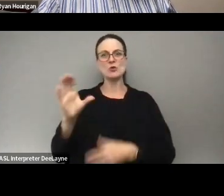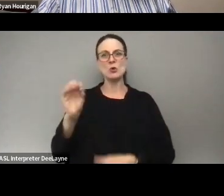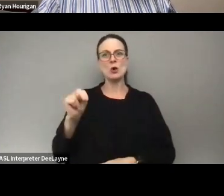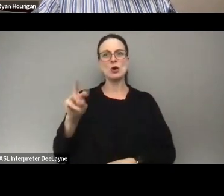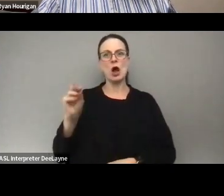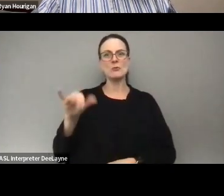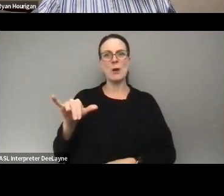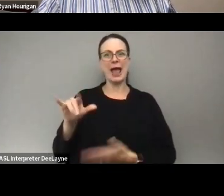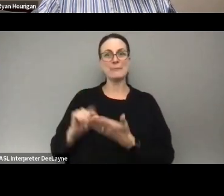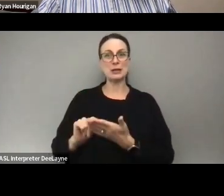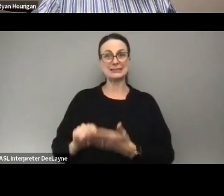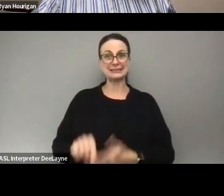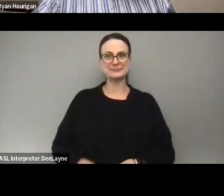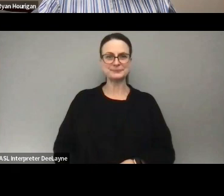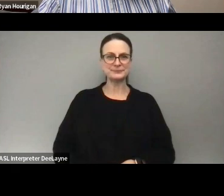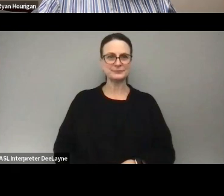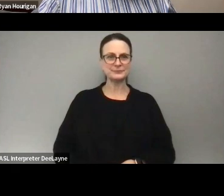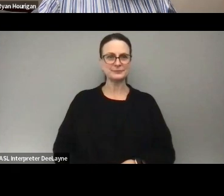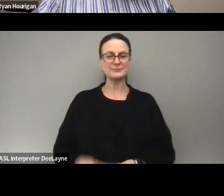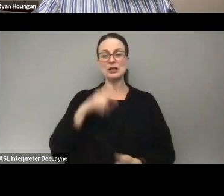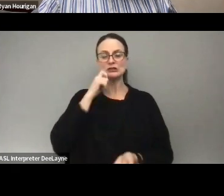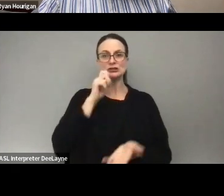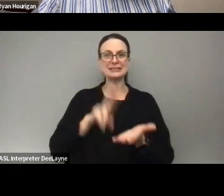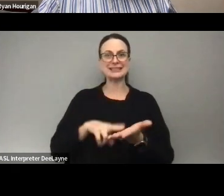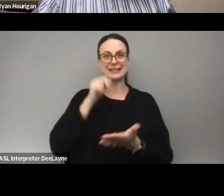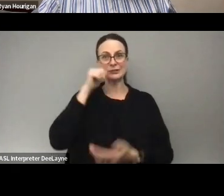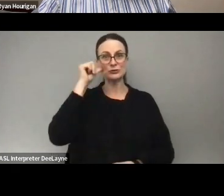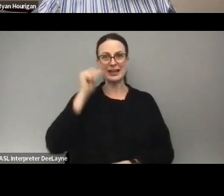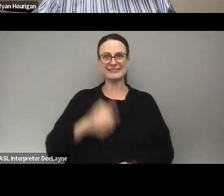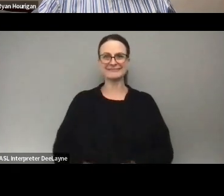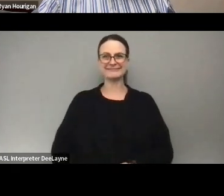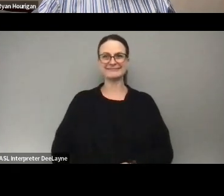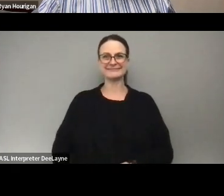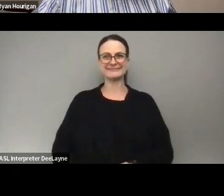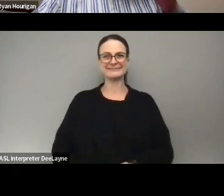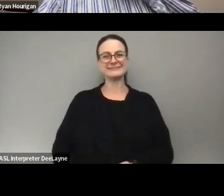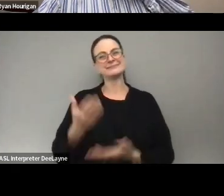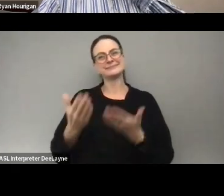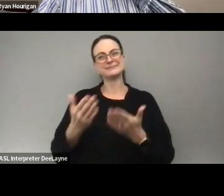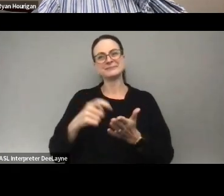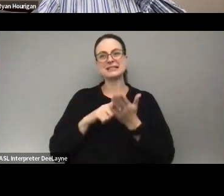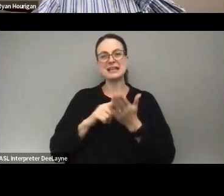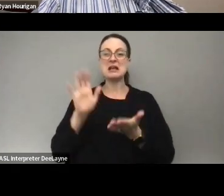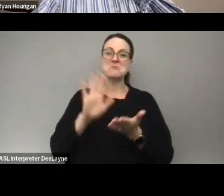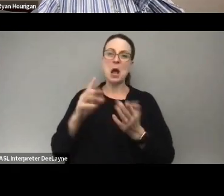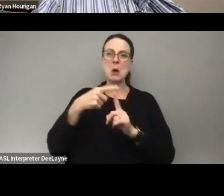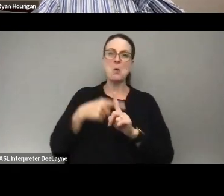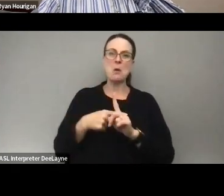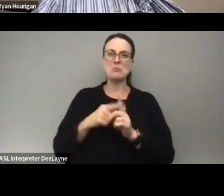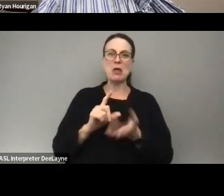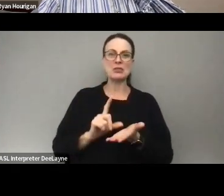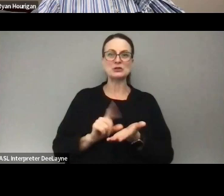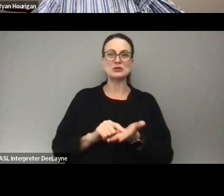And we just signed off on it yesterday and it's probably gonna take about a month to print. And through writing this book,